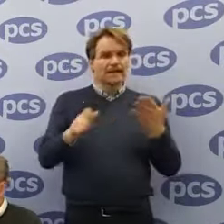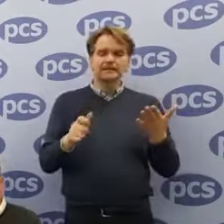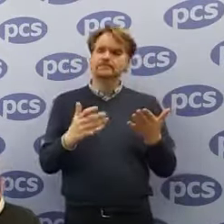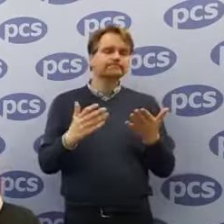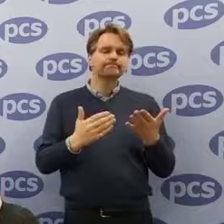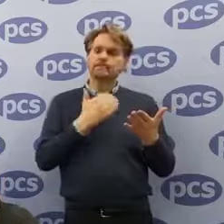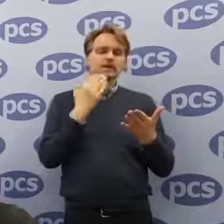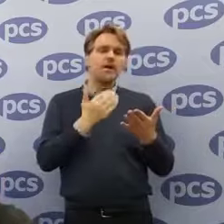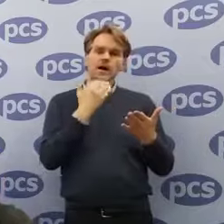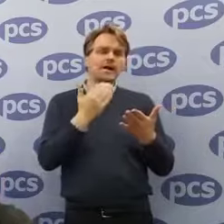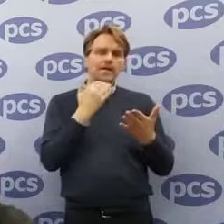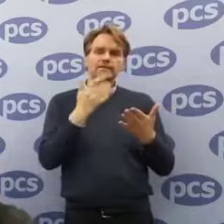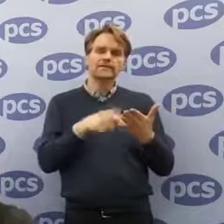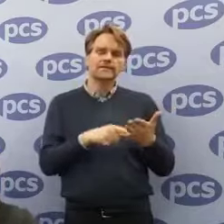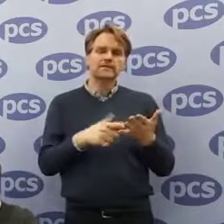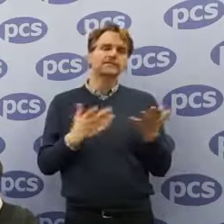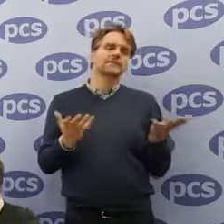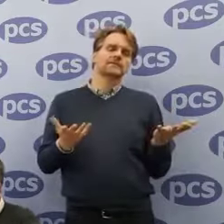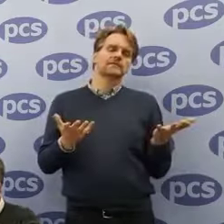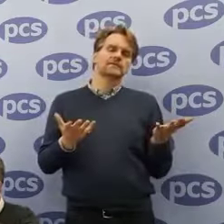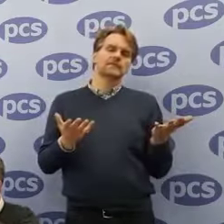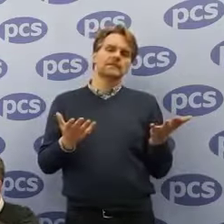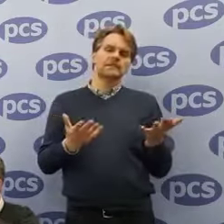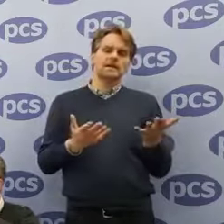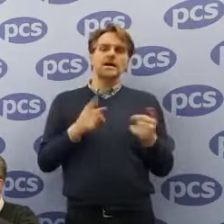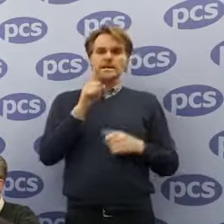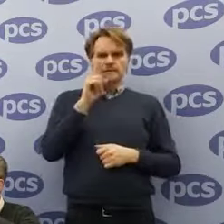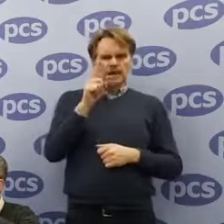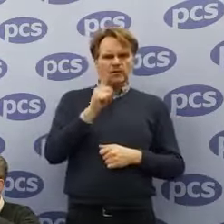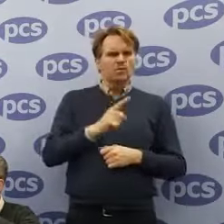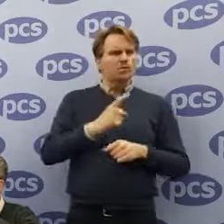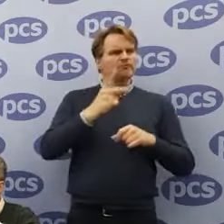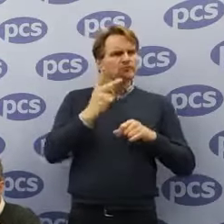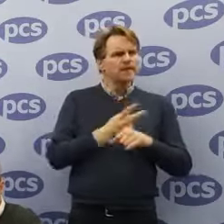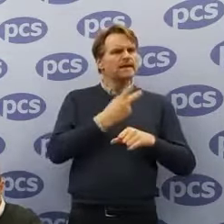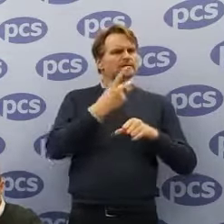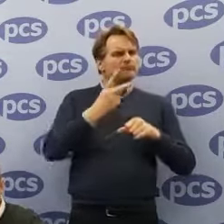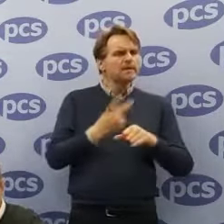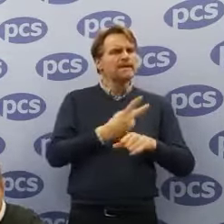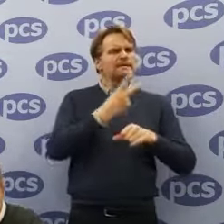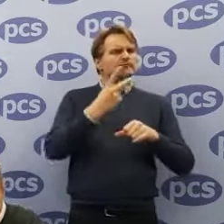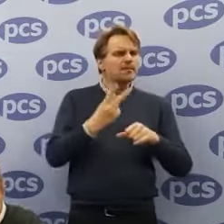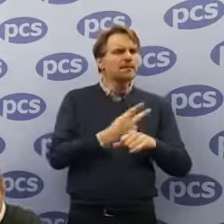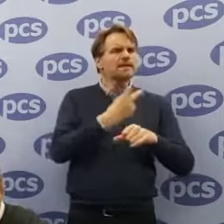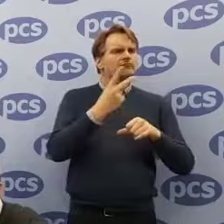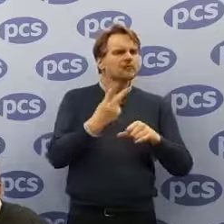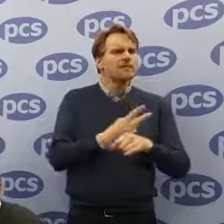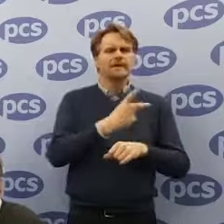Einstein that said wasn't it that you don't keep doing the same thing over and over again, or the definition of madness is doing the same thing over and over